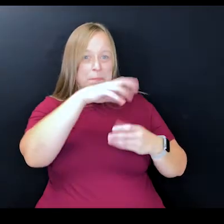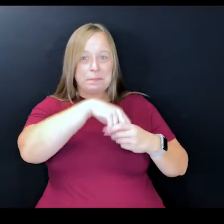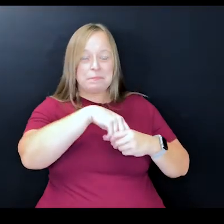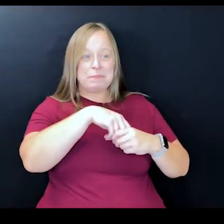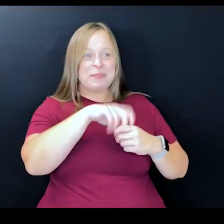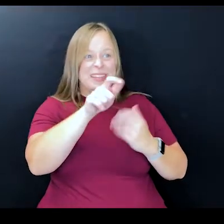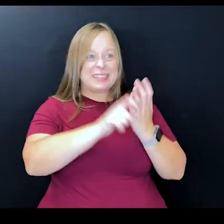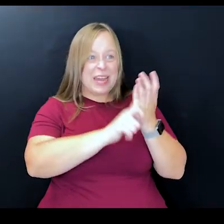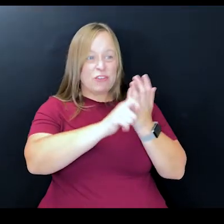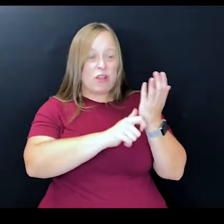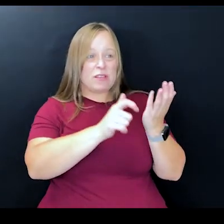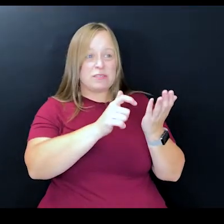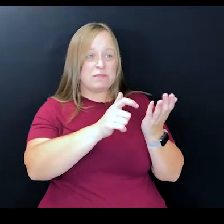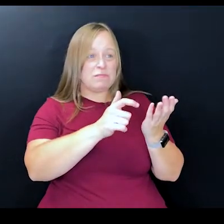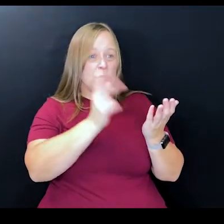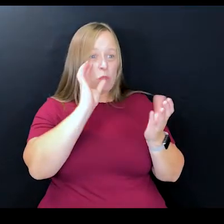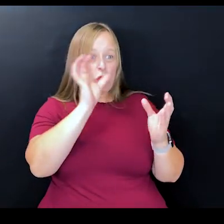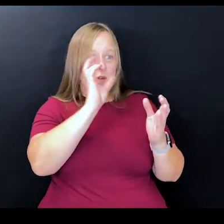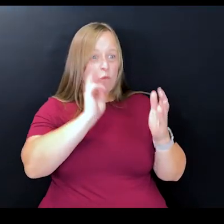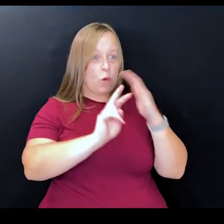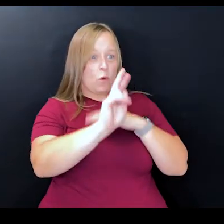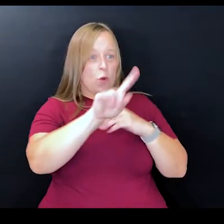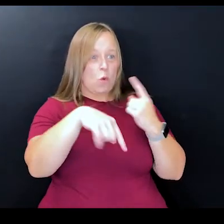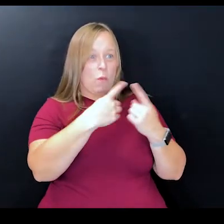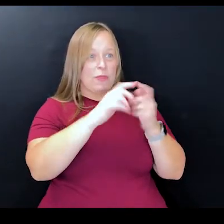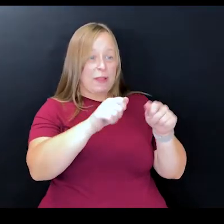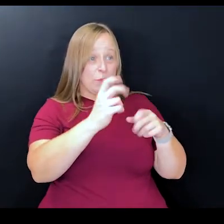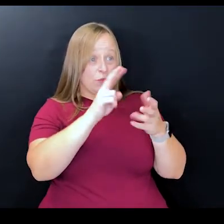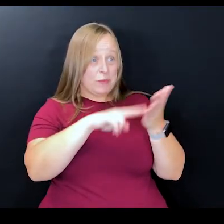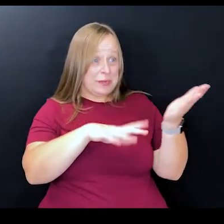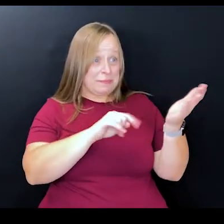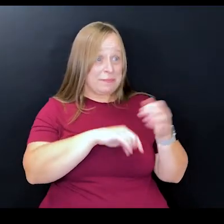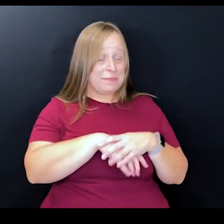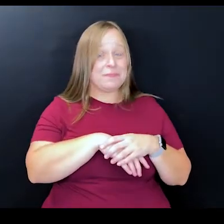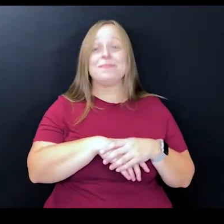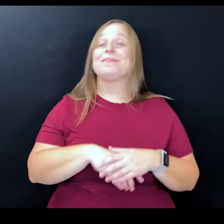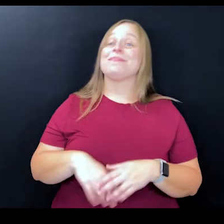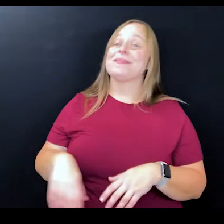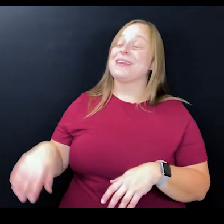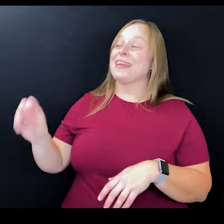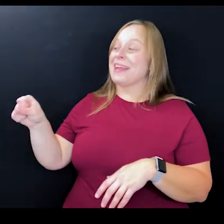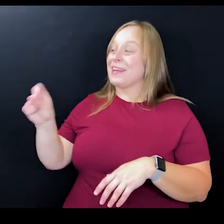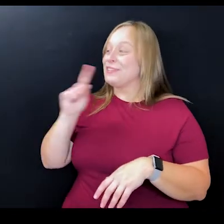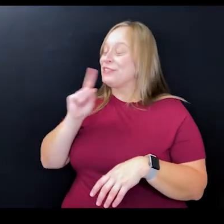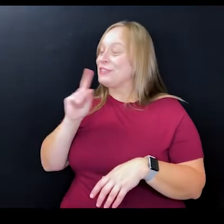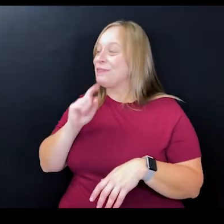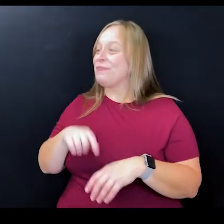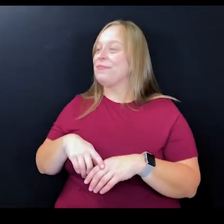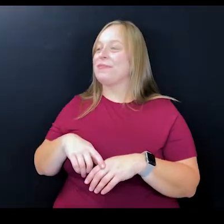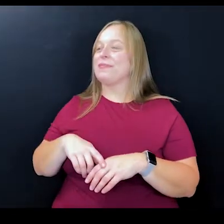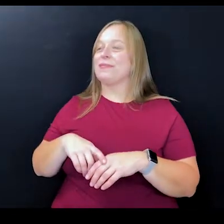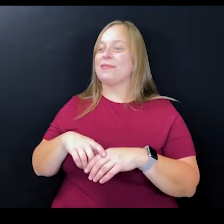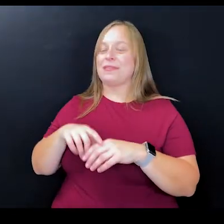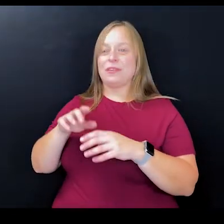and what our audience should be looking for when they're able to read it. Well, we look for relevant cases,